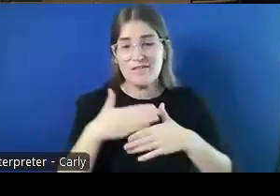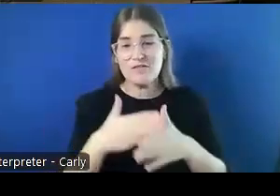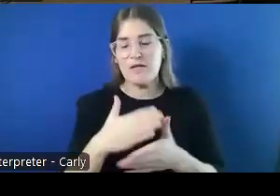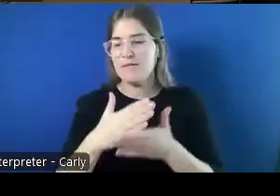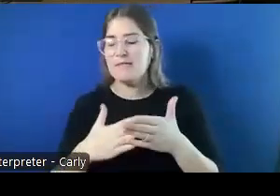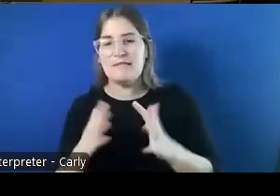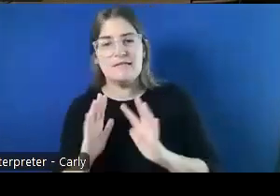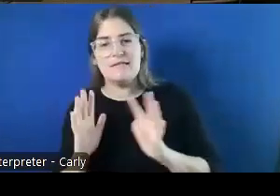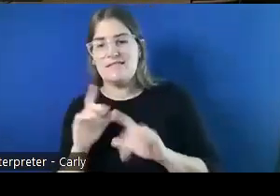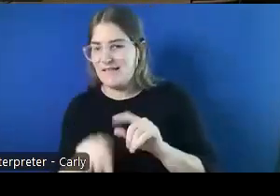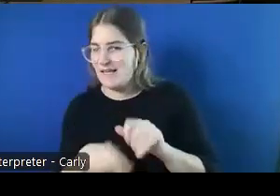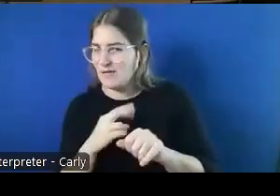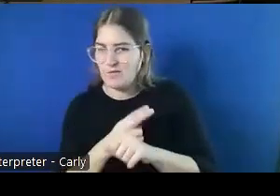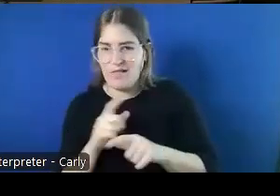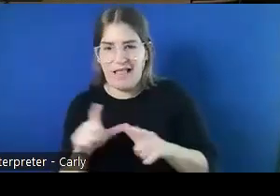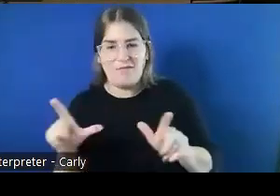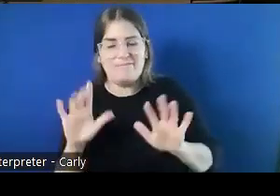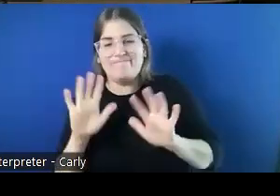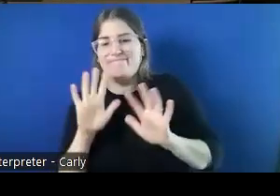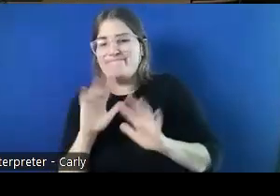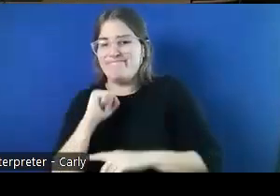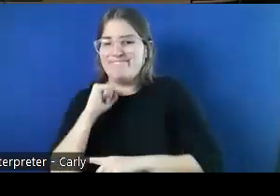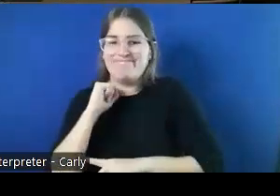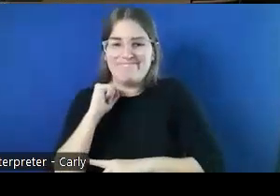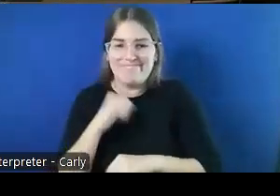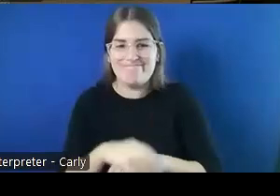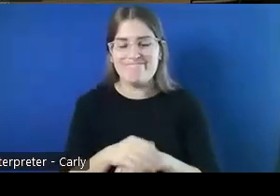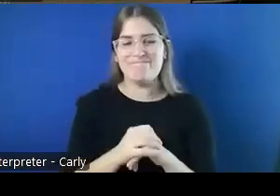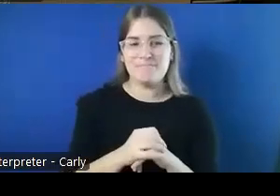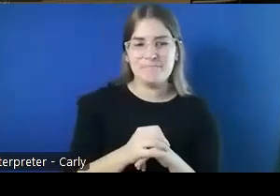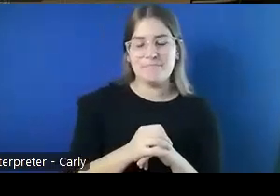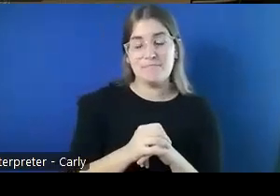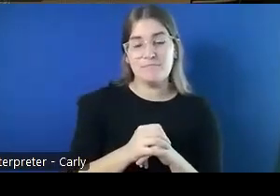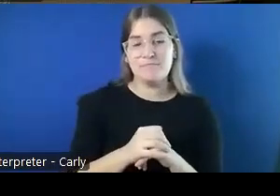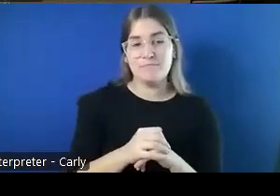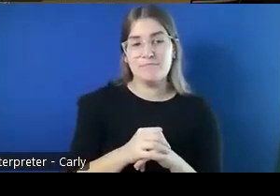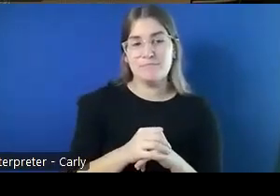explicit language so I think it can serve in a lot of ways even to think about how we scale and